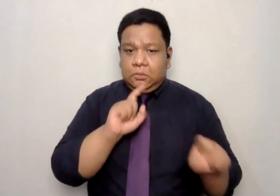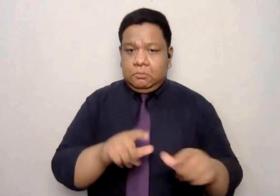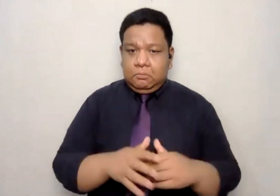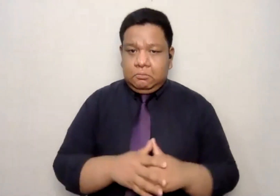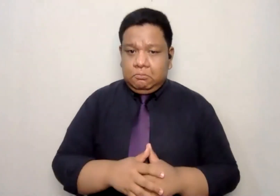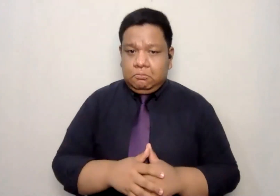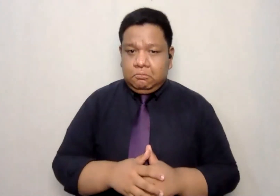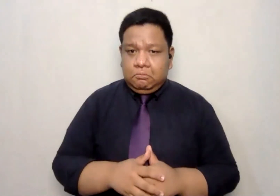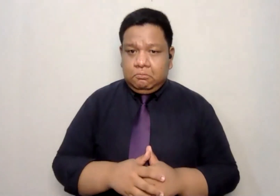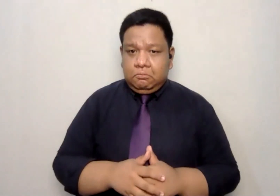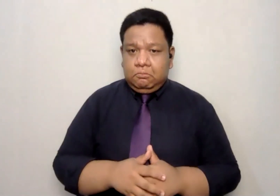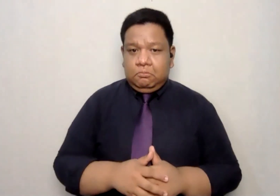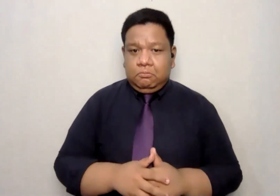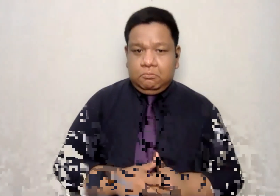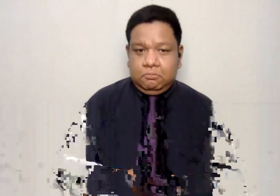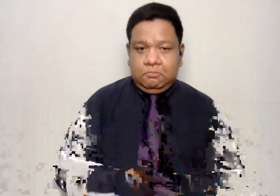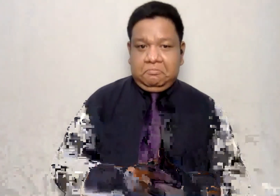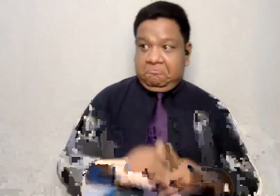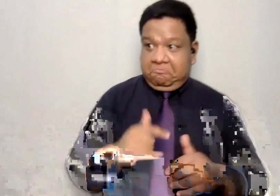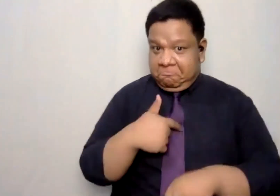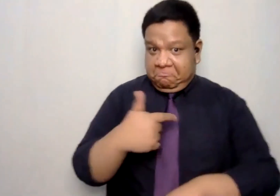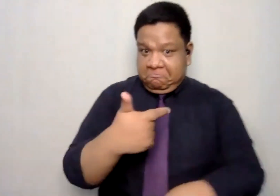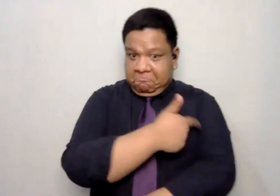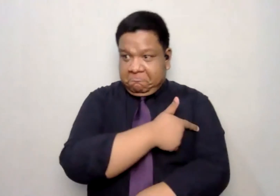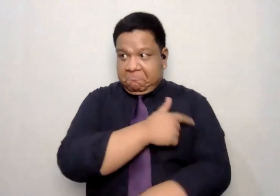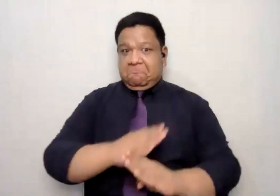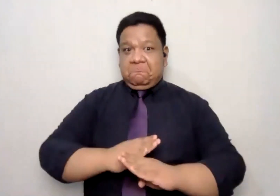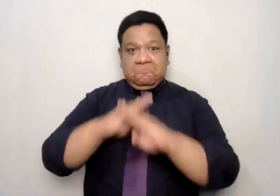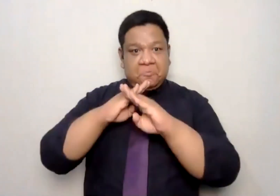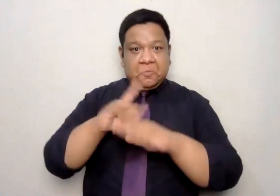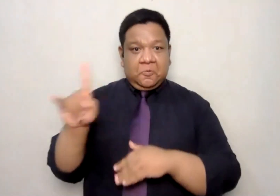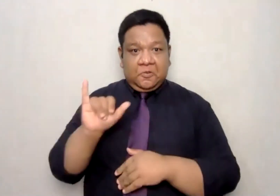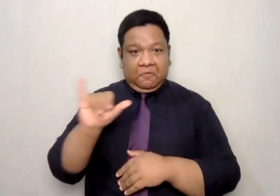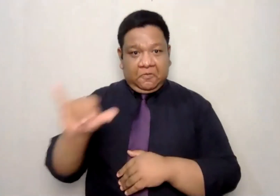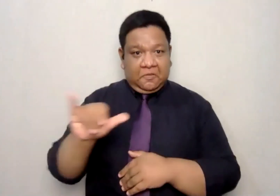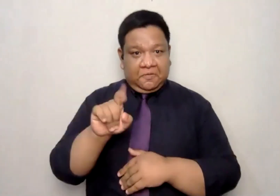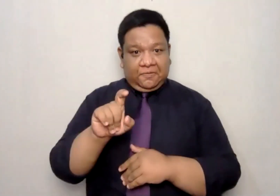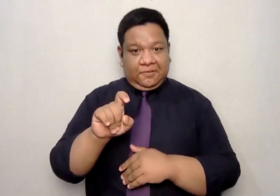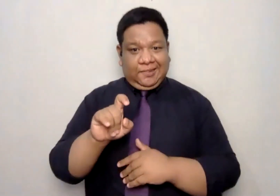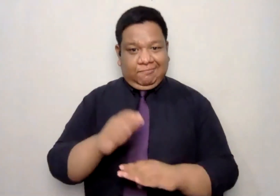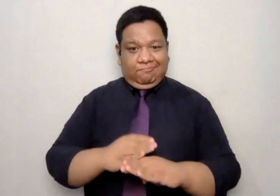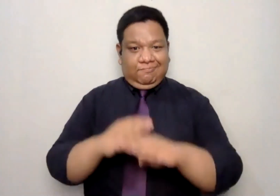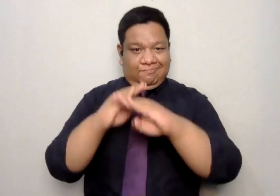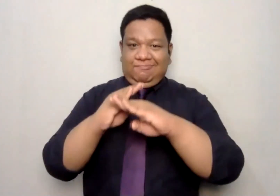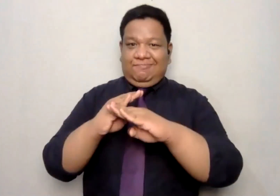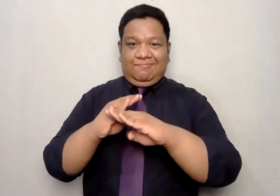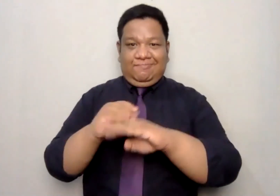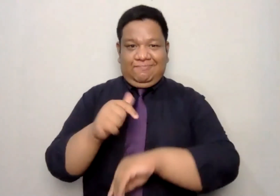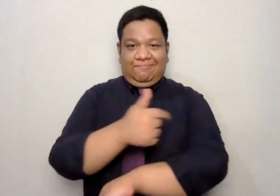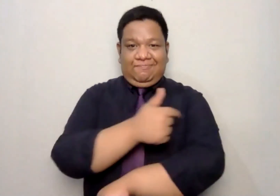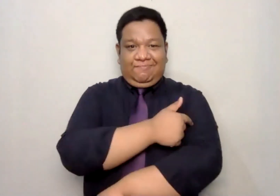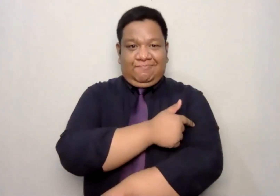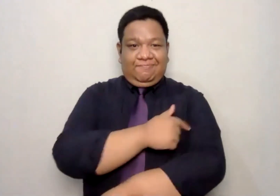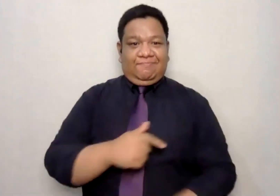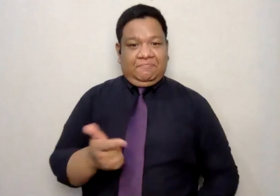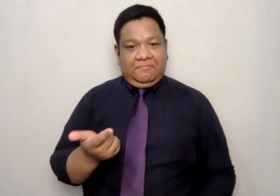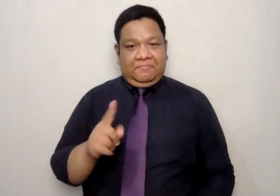Is this for forever? Will the protection we get against COVID-19 be for a lifetime after we get vaccinated?